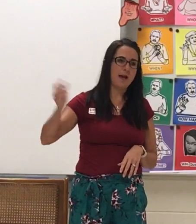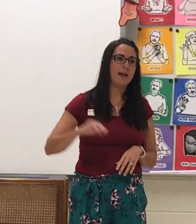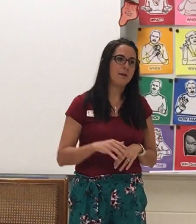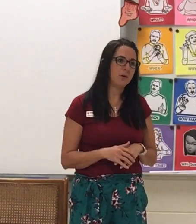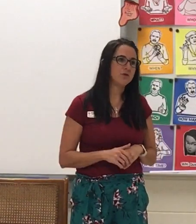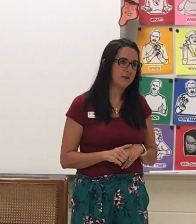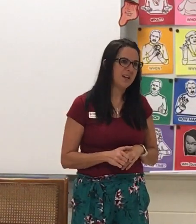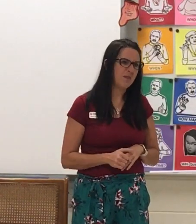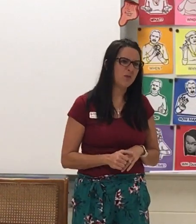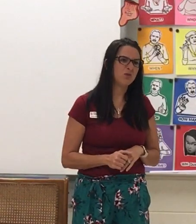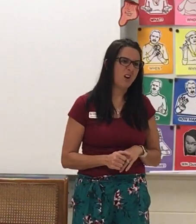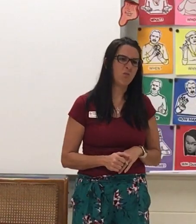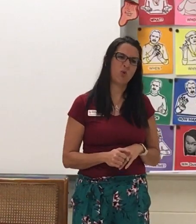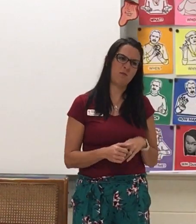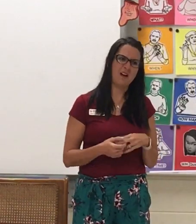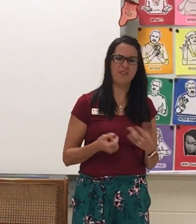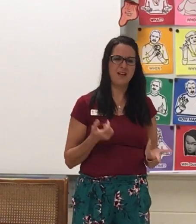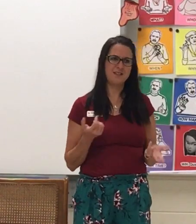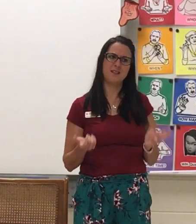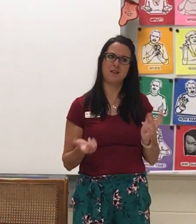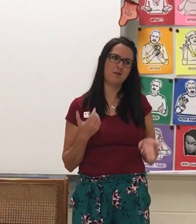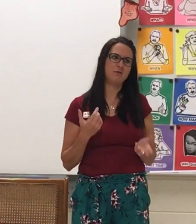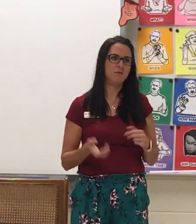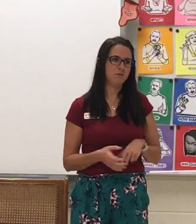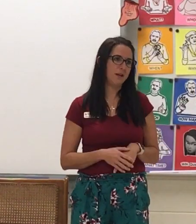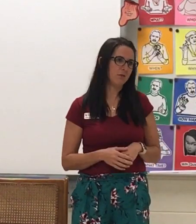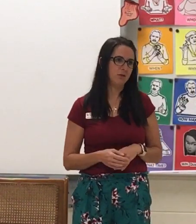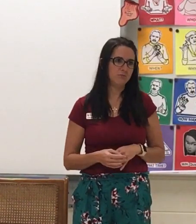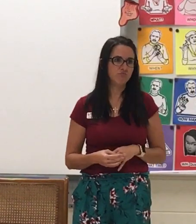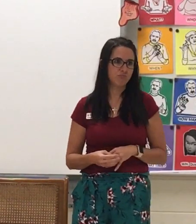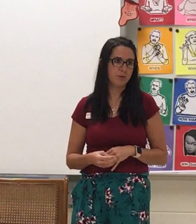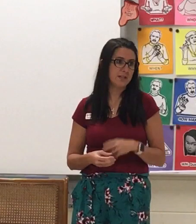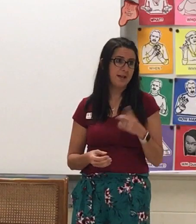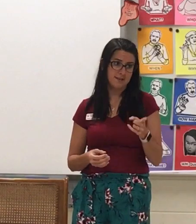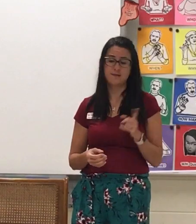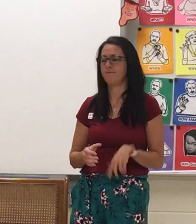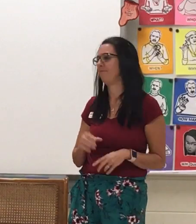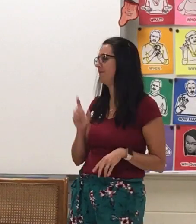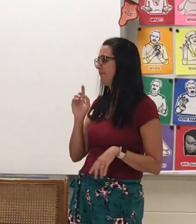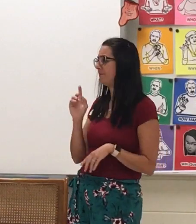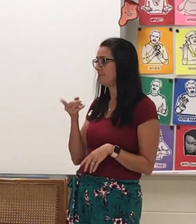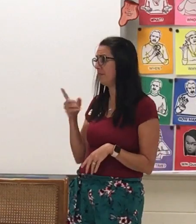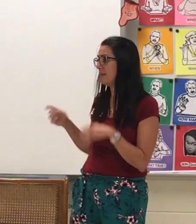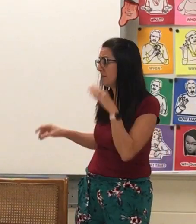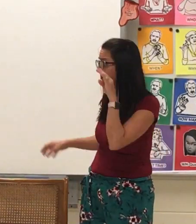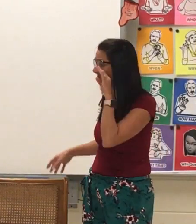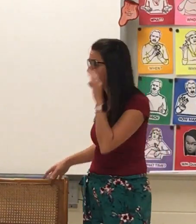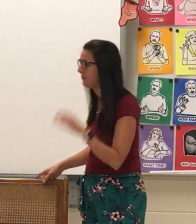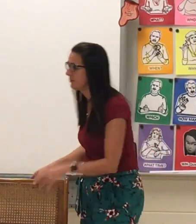hand much the time I won't talk more about that and Ichigo later on but yes